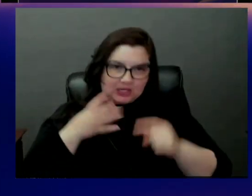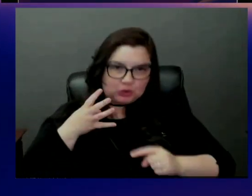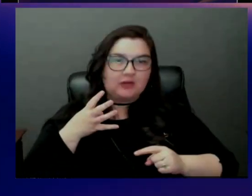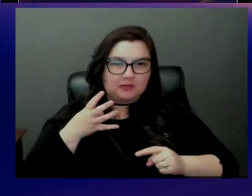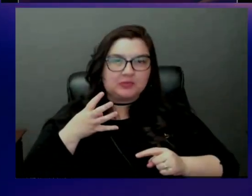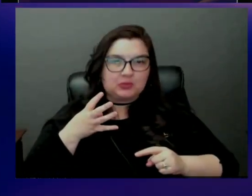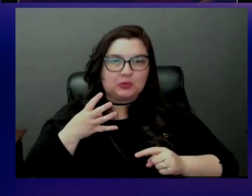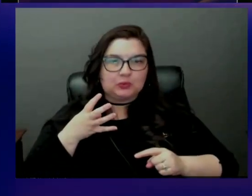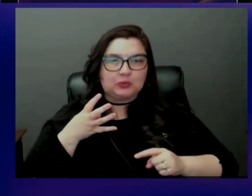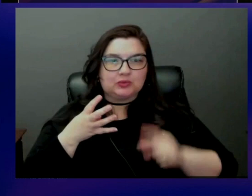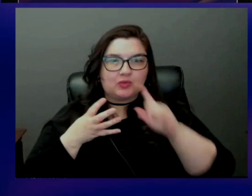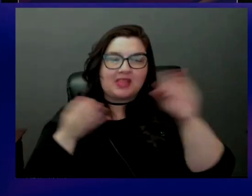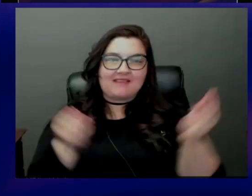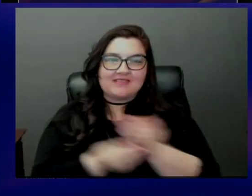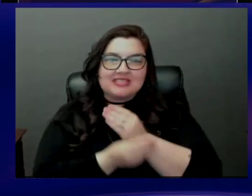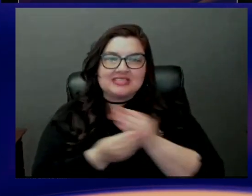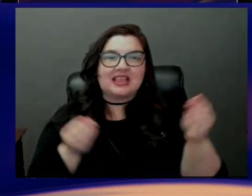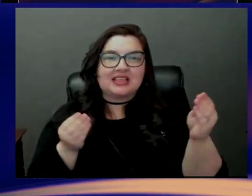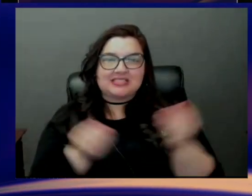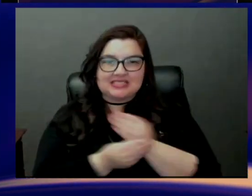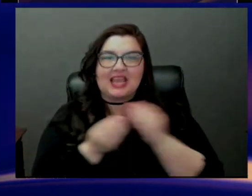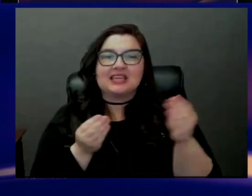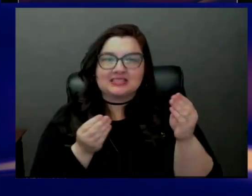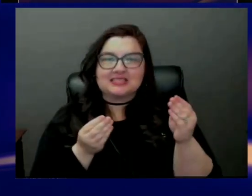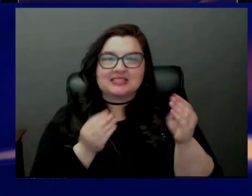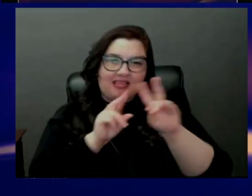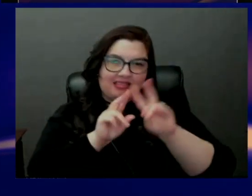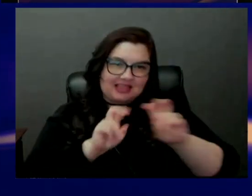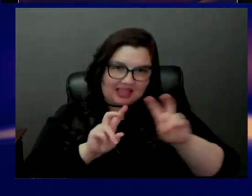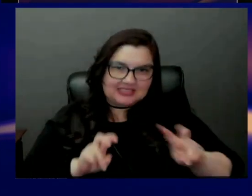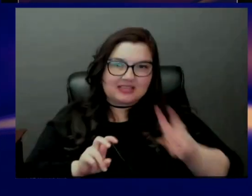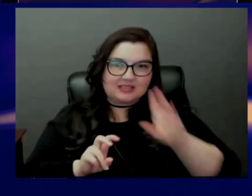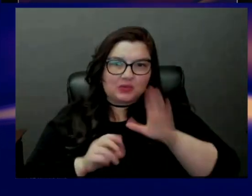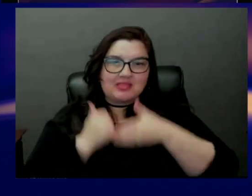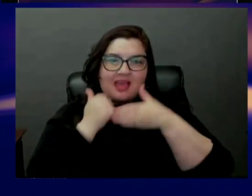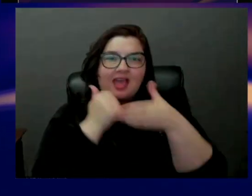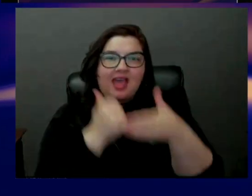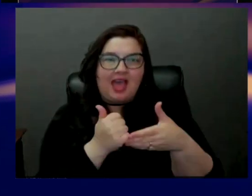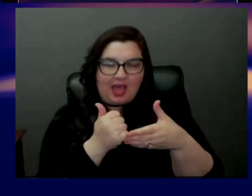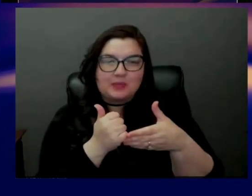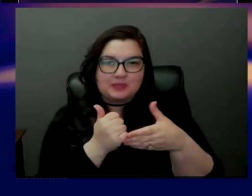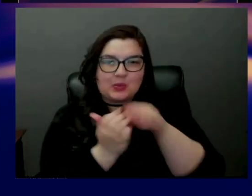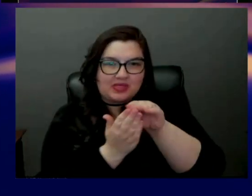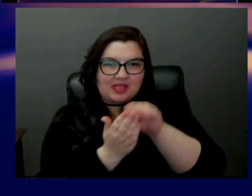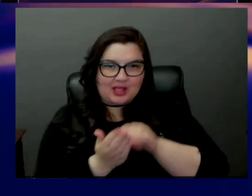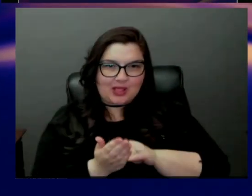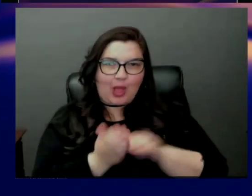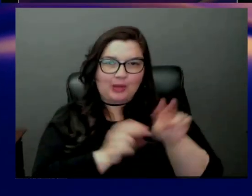that interactive analysis that helps with that log monitoring. So let me kinda like show that to you. Yeah. - Yeah, sure.